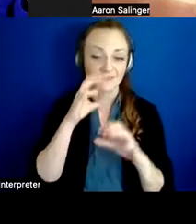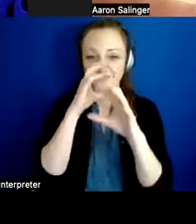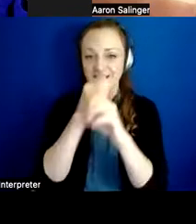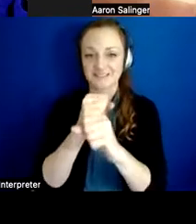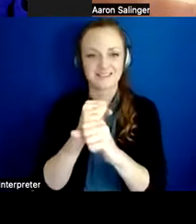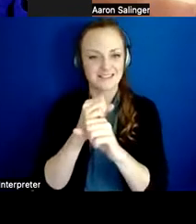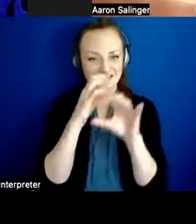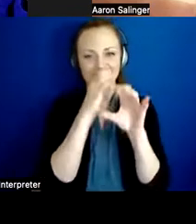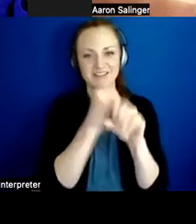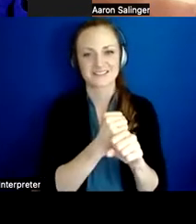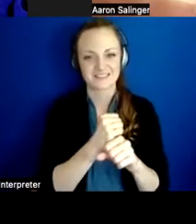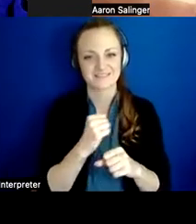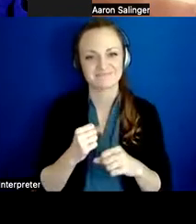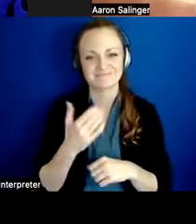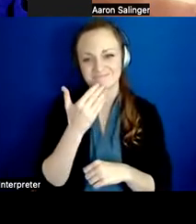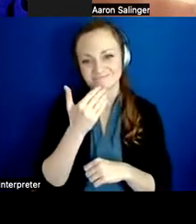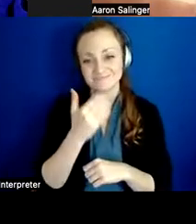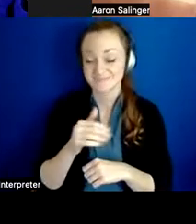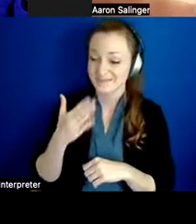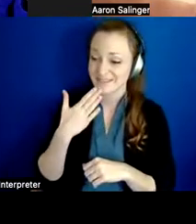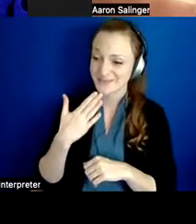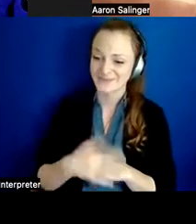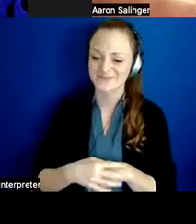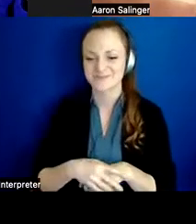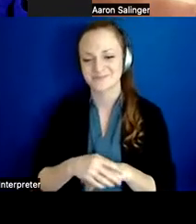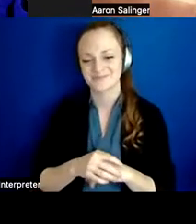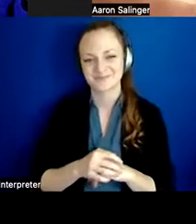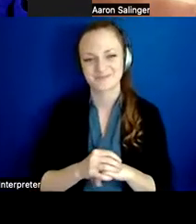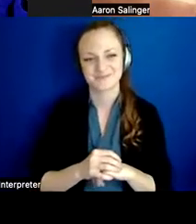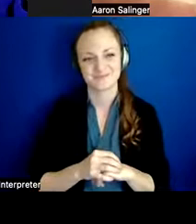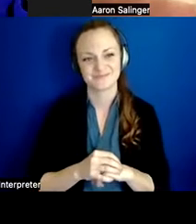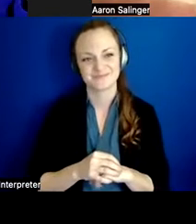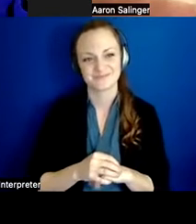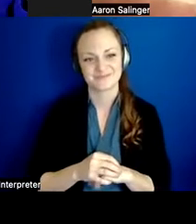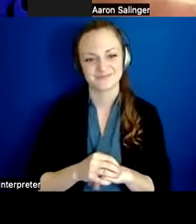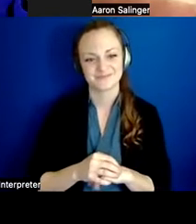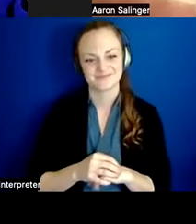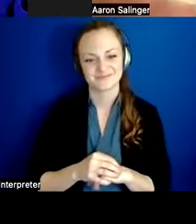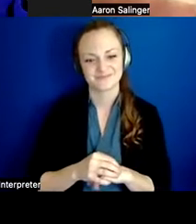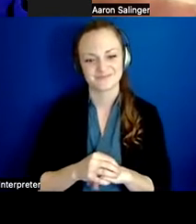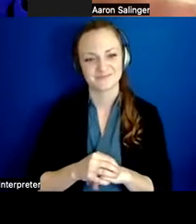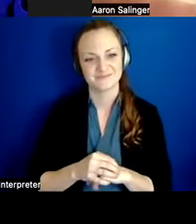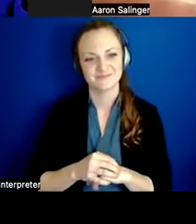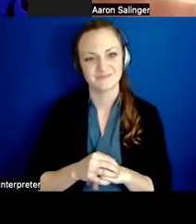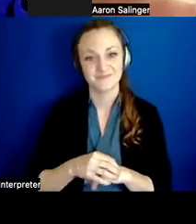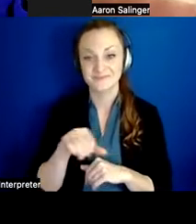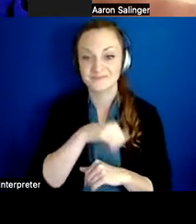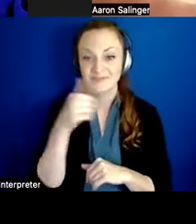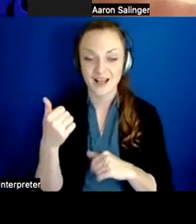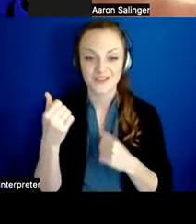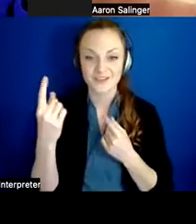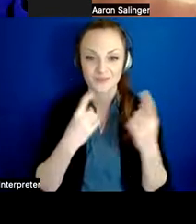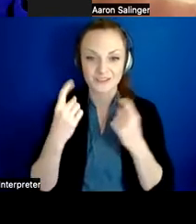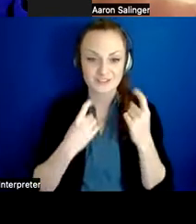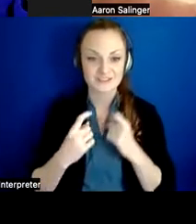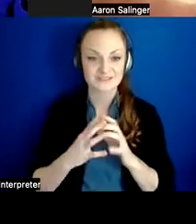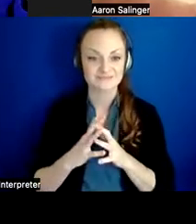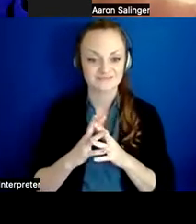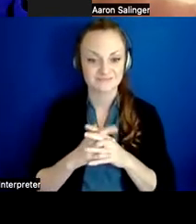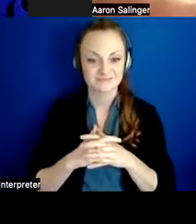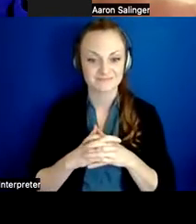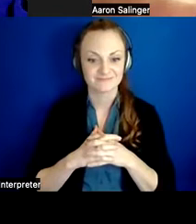20:01:07 Thank you, thank you. Anything else that I can answer. Yes, before I give you